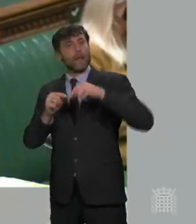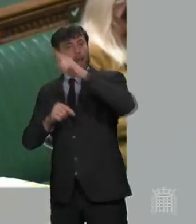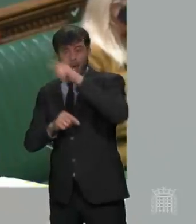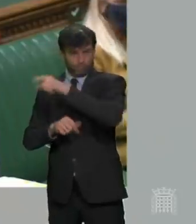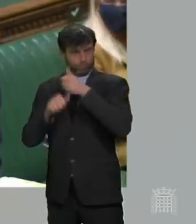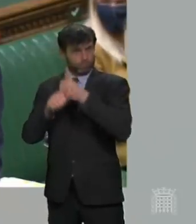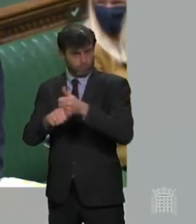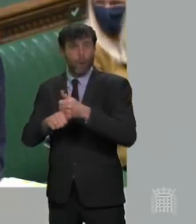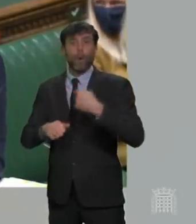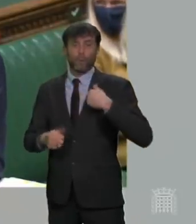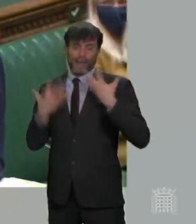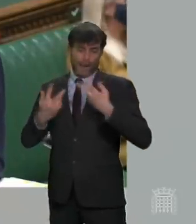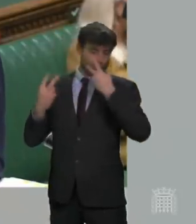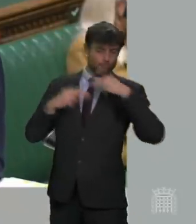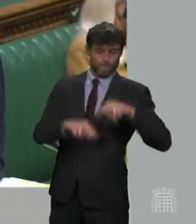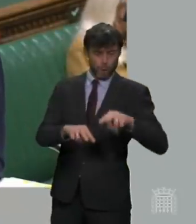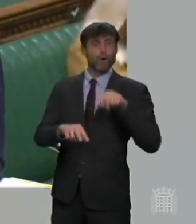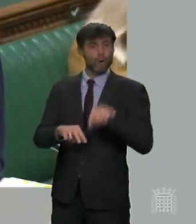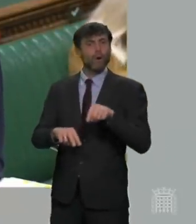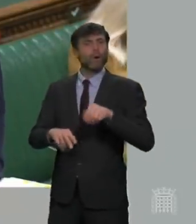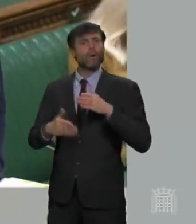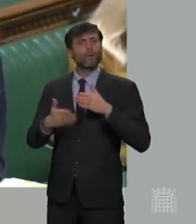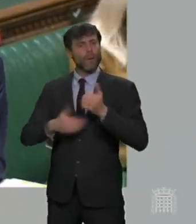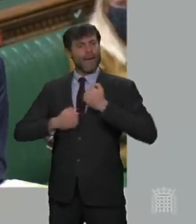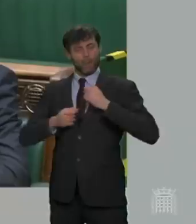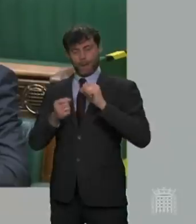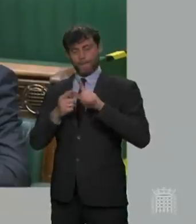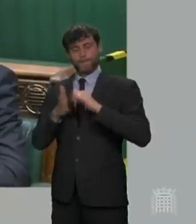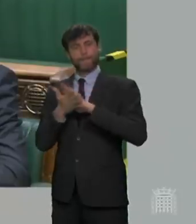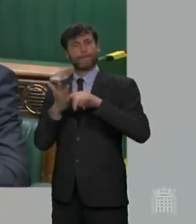as one of the Beeching reversals, which are so popular around the country and so right,